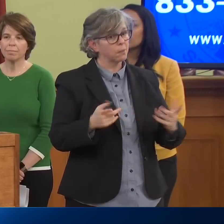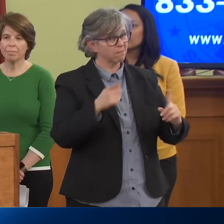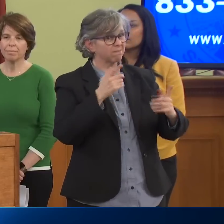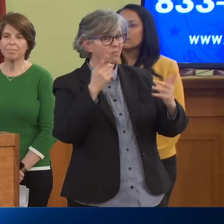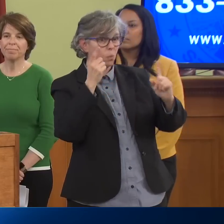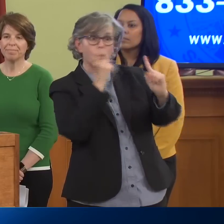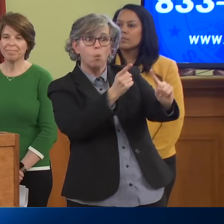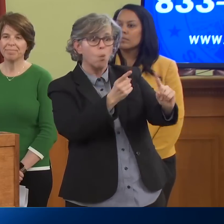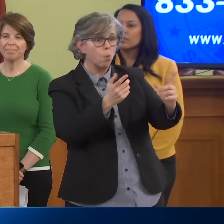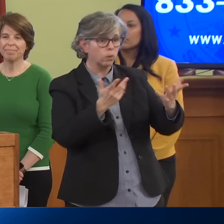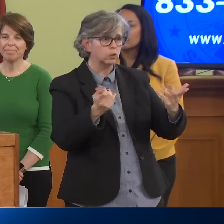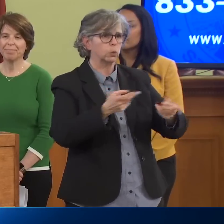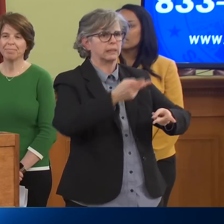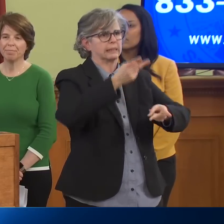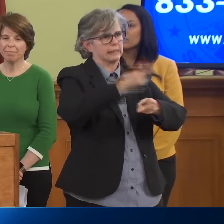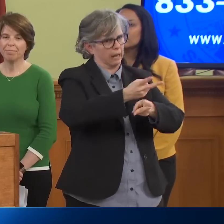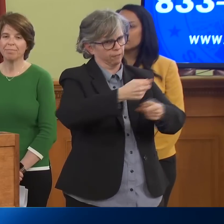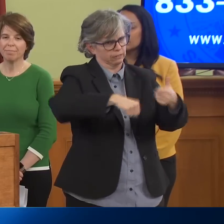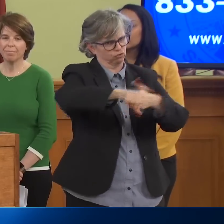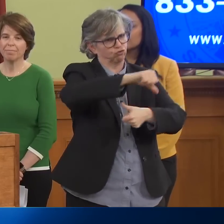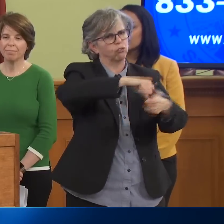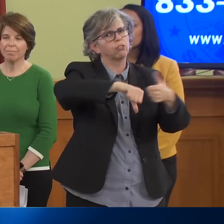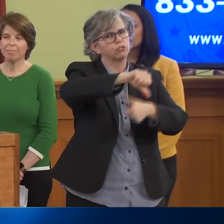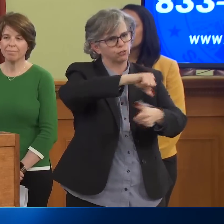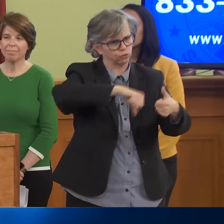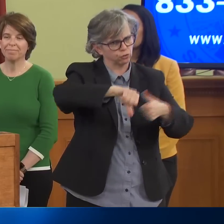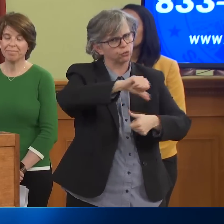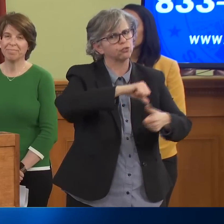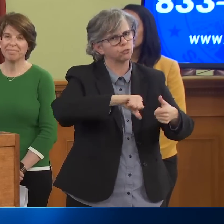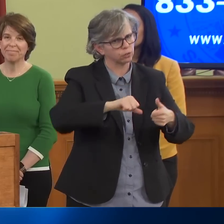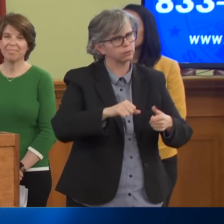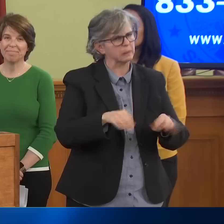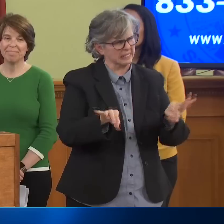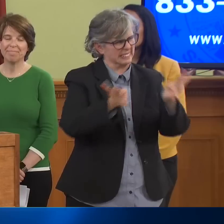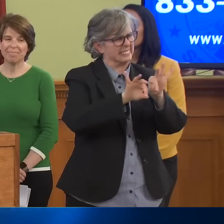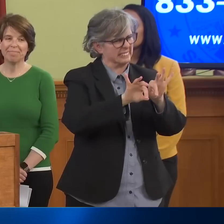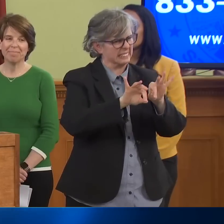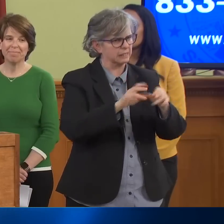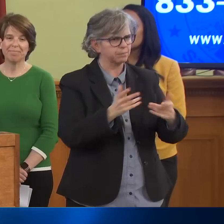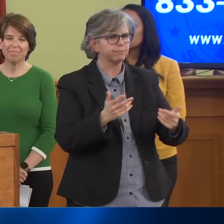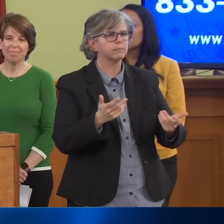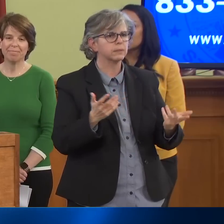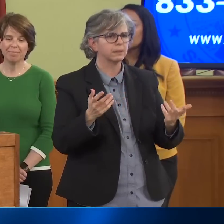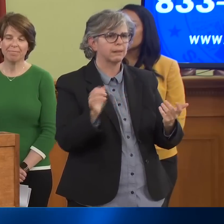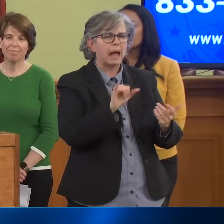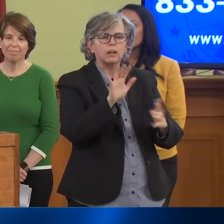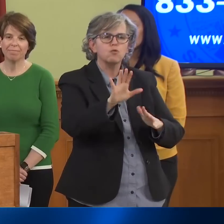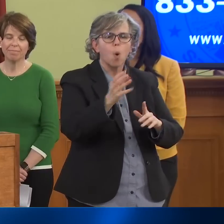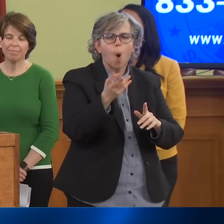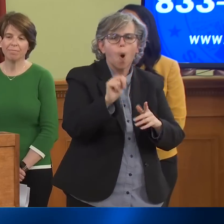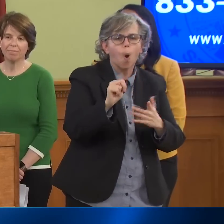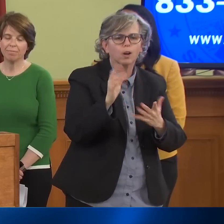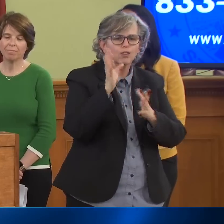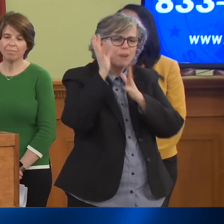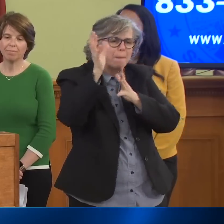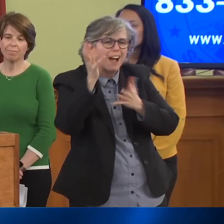MAYBE TO PROVIDE FOOD, THEN LIFE HAS TO GO ON. I GUESS THE MESSAGE IS THAT IF